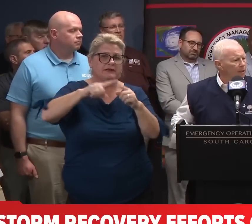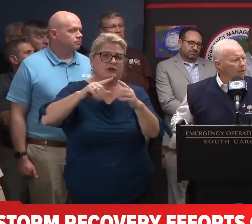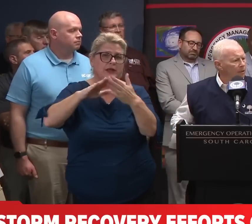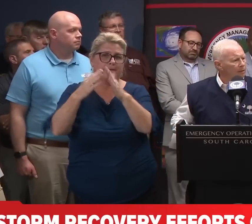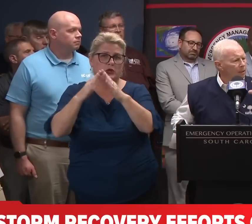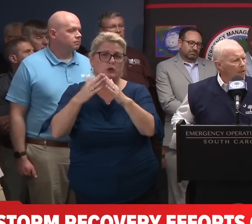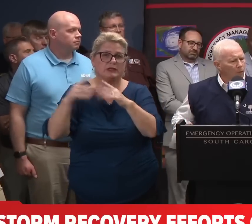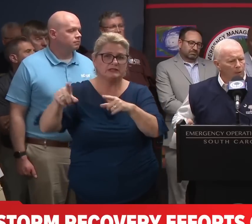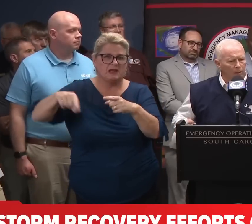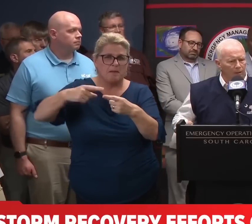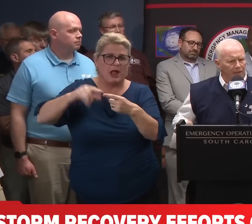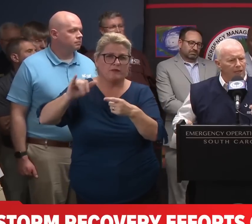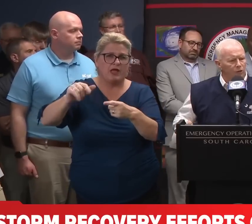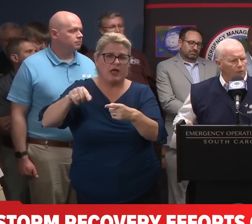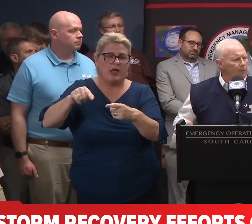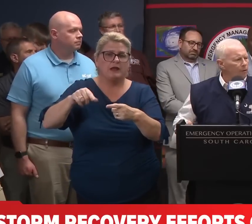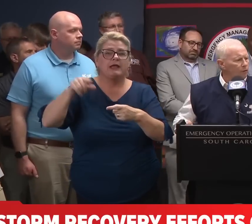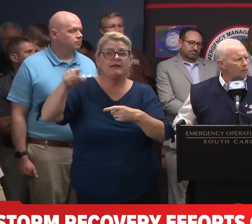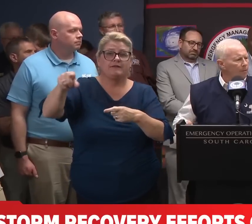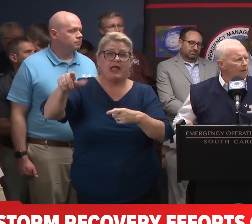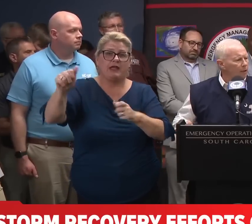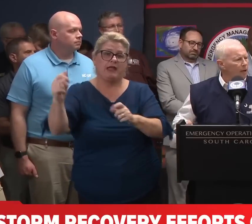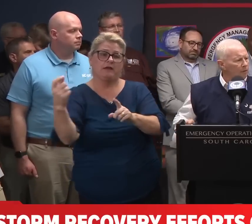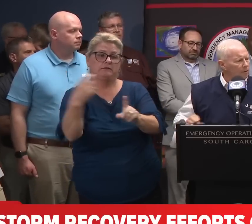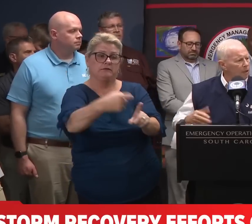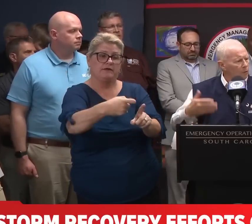those areas where they contribute a certain amount of dollars,